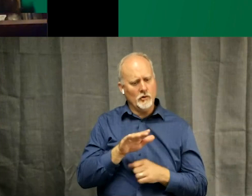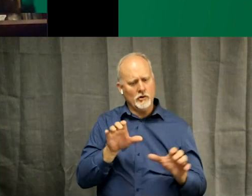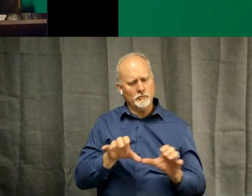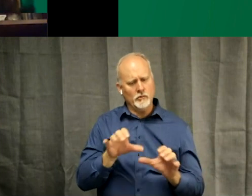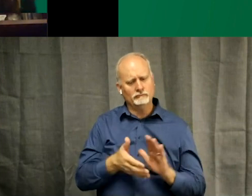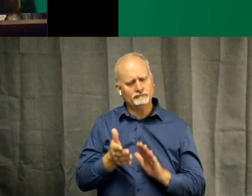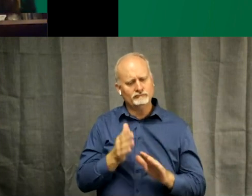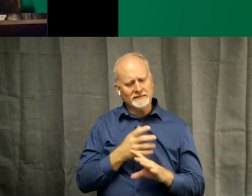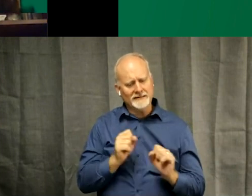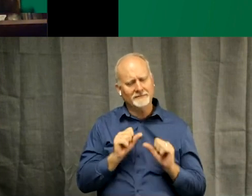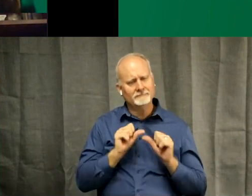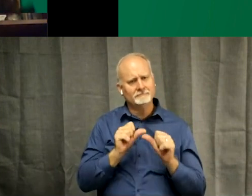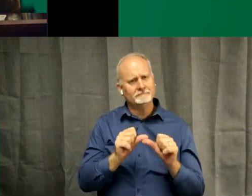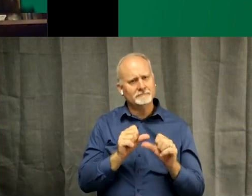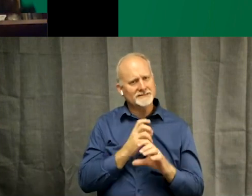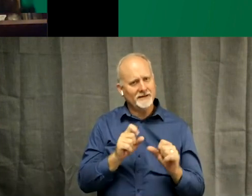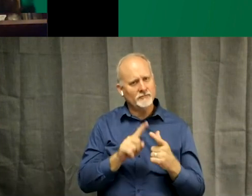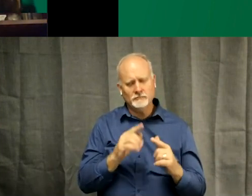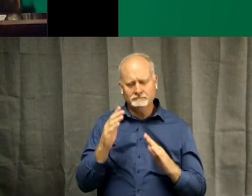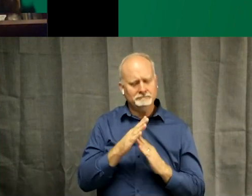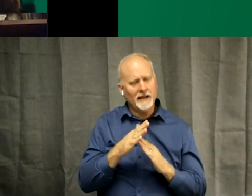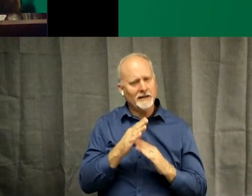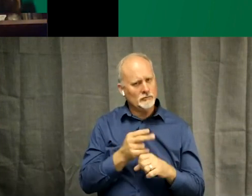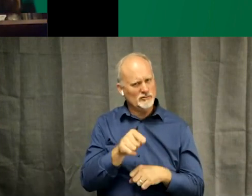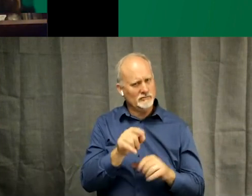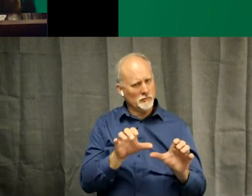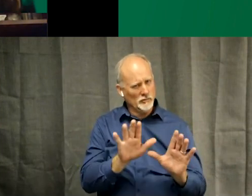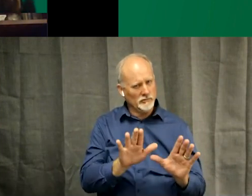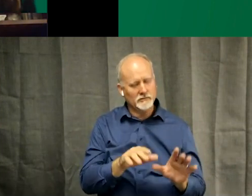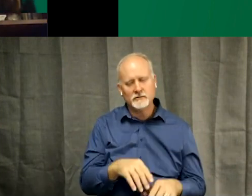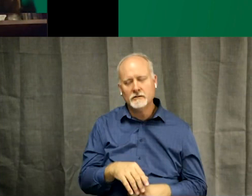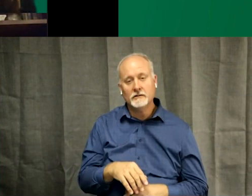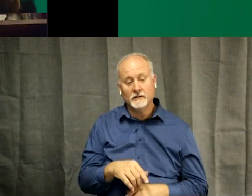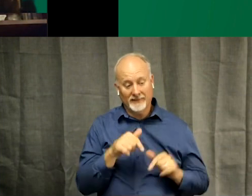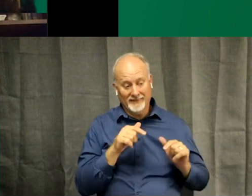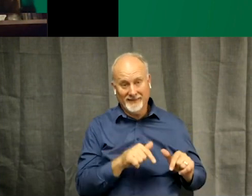and safety in order for you to receive the maximum benefit navigating this pandemic is similar to